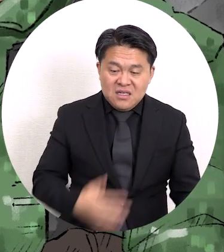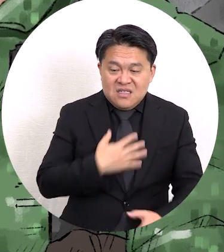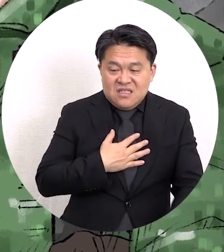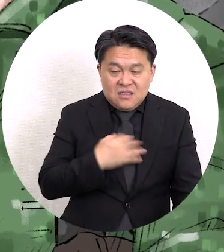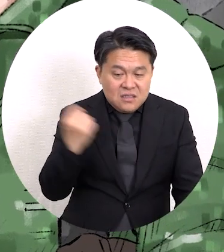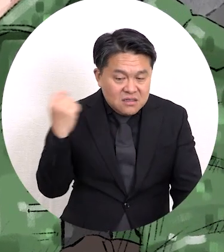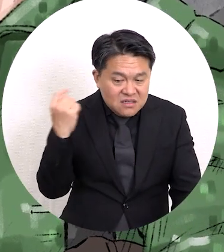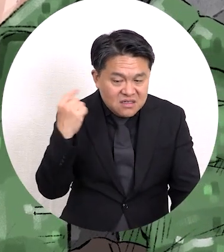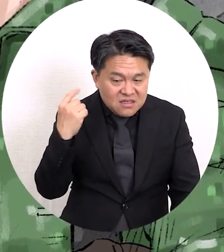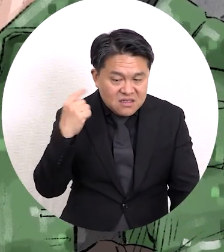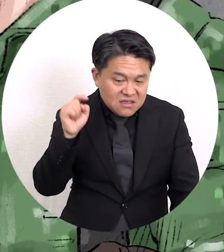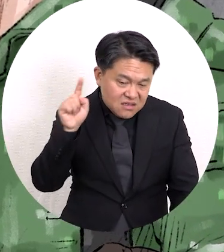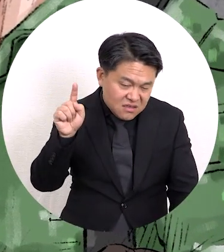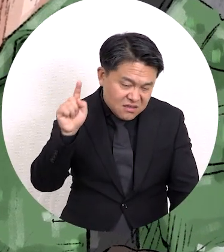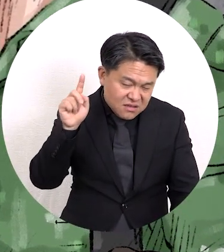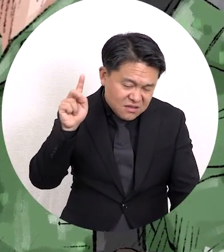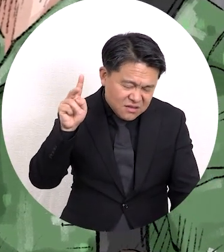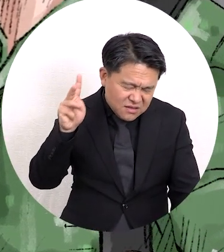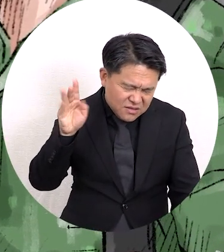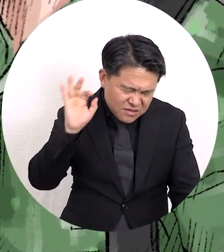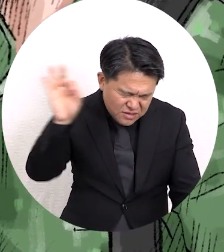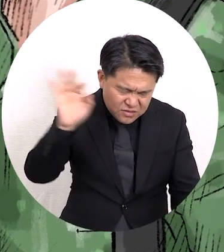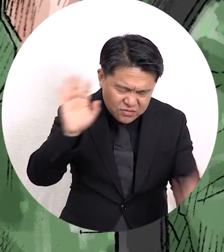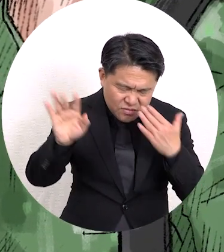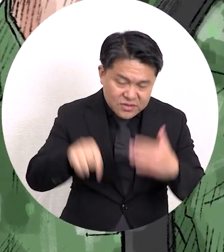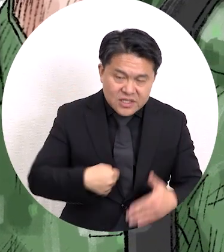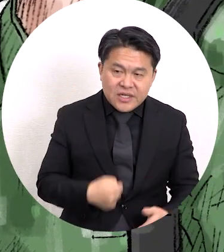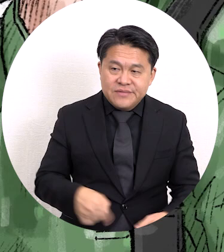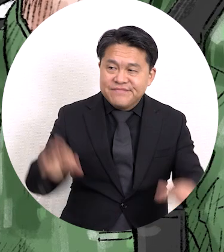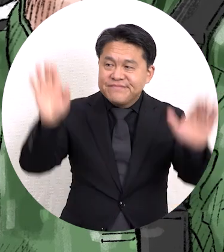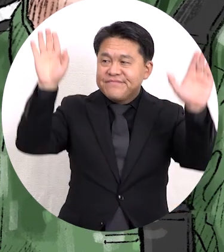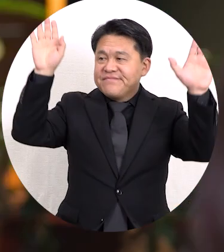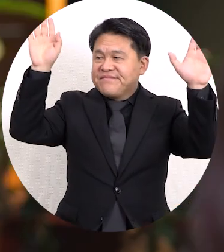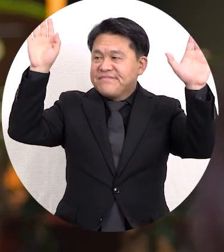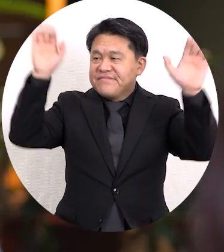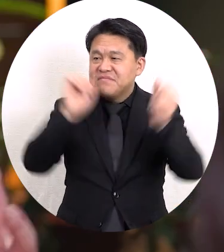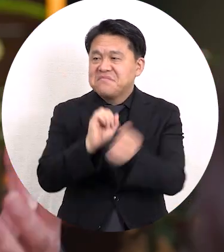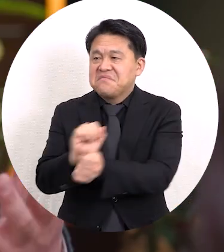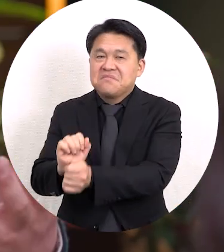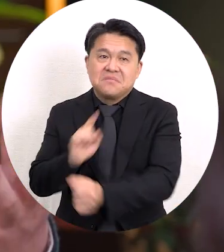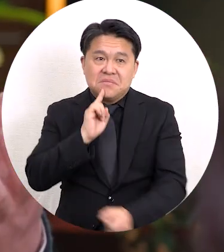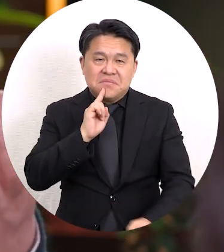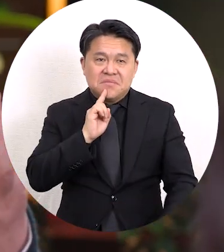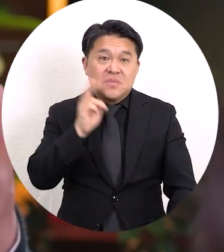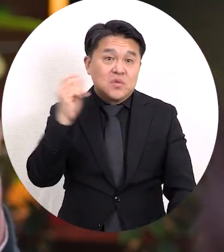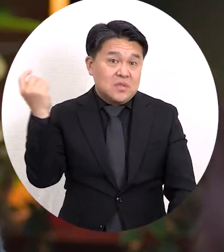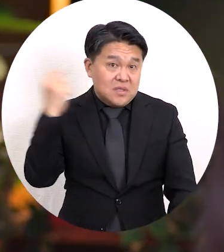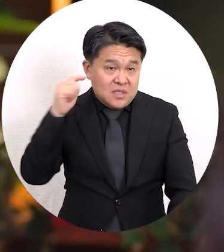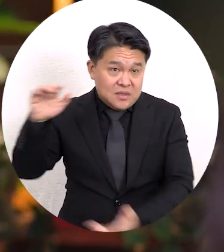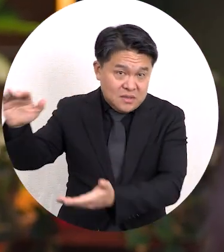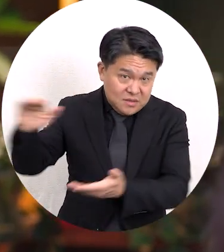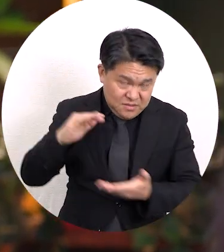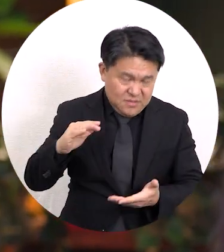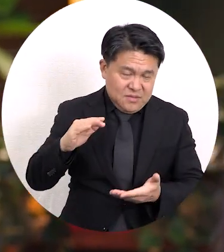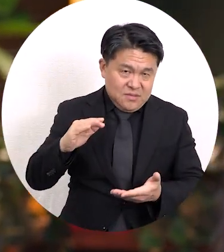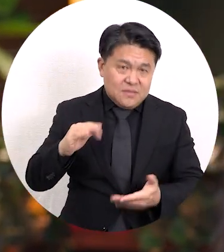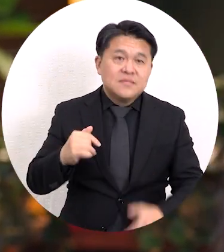Noriega eventually surrendered on his own In other words, the message was conveyed through the music,